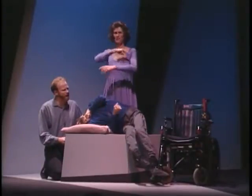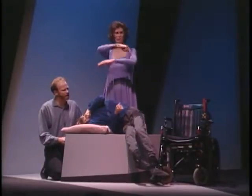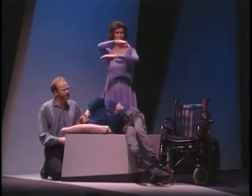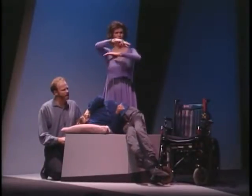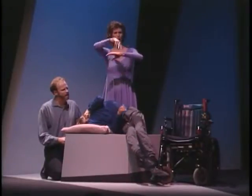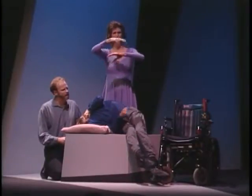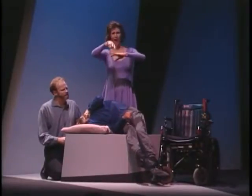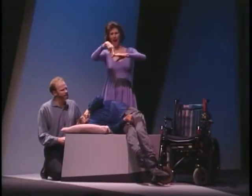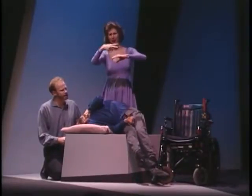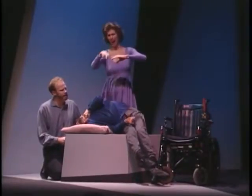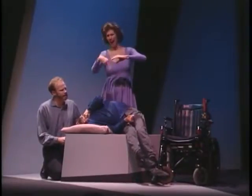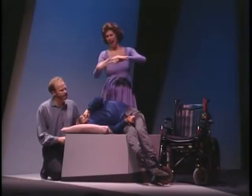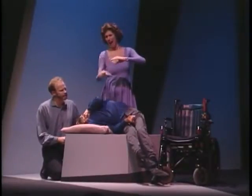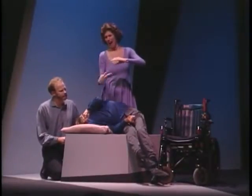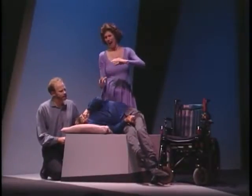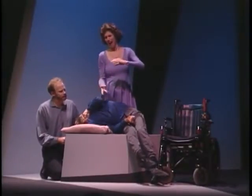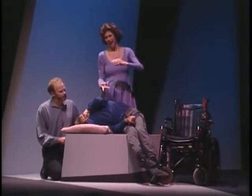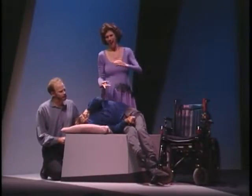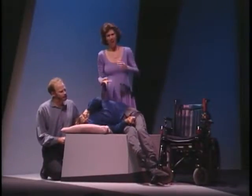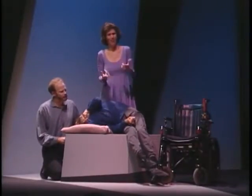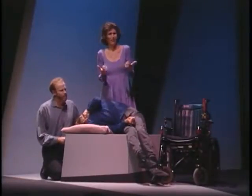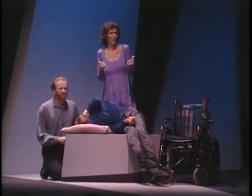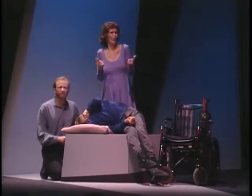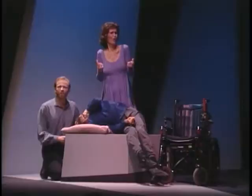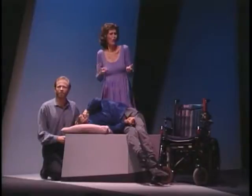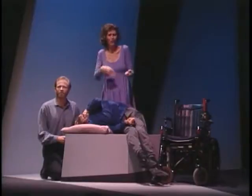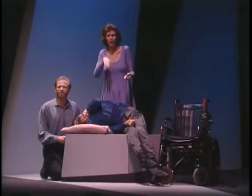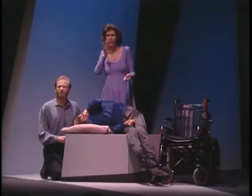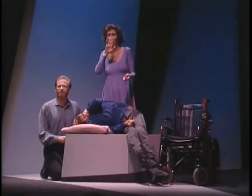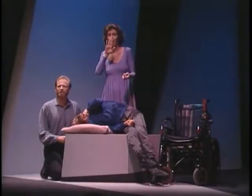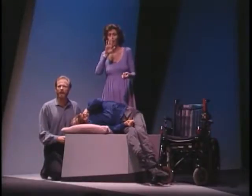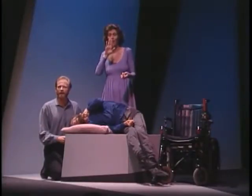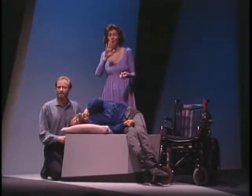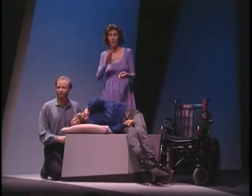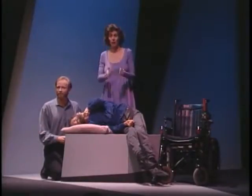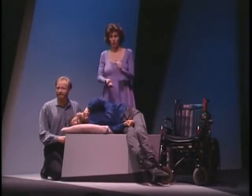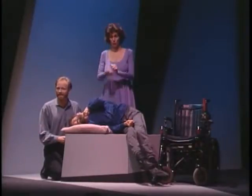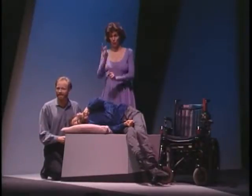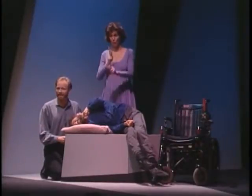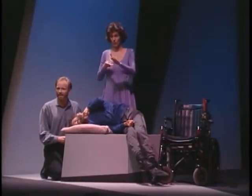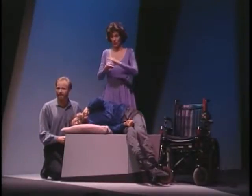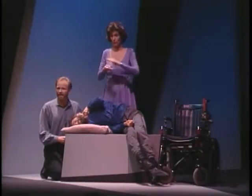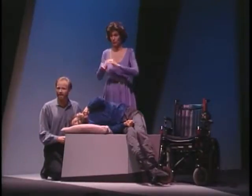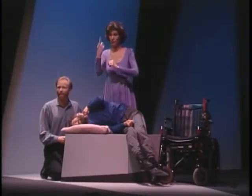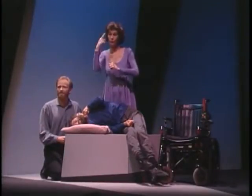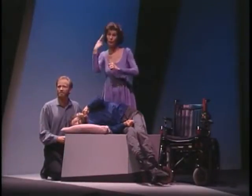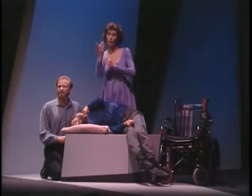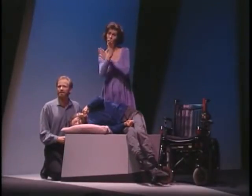and into the night most people go to bed to relax but for me going to bed as the